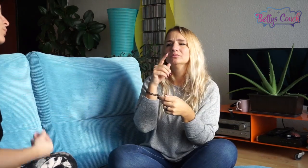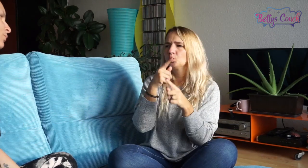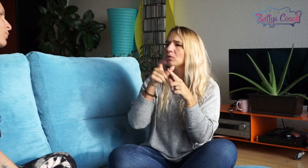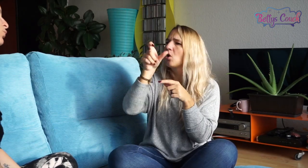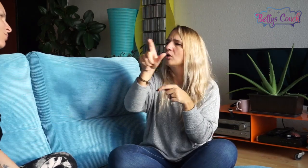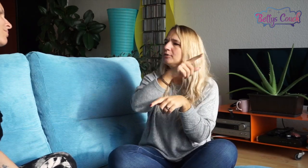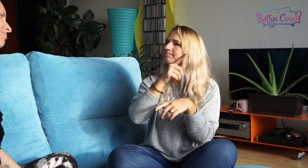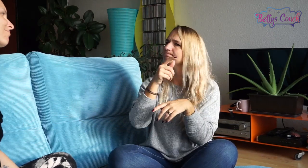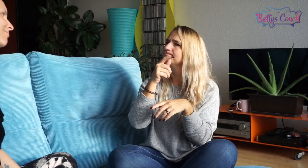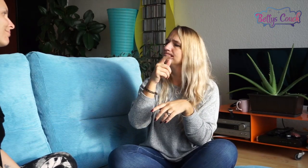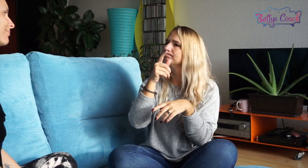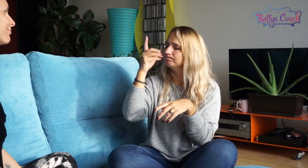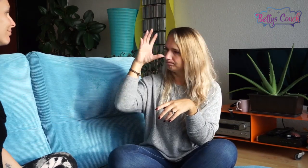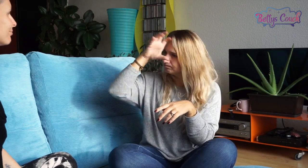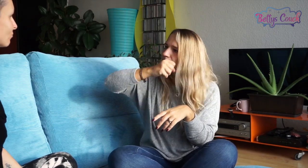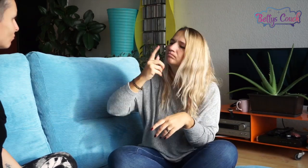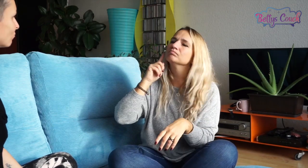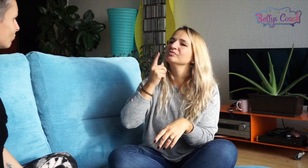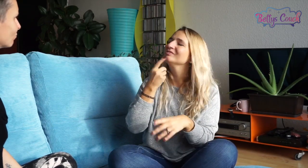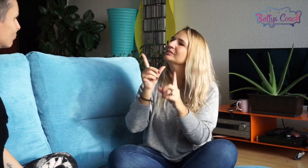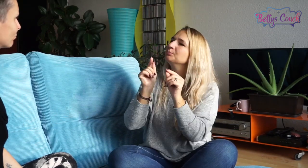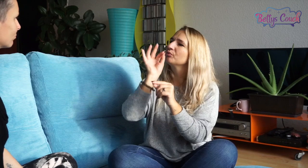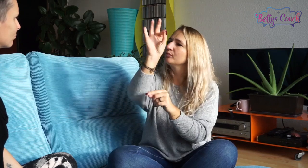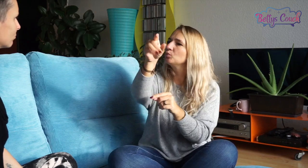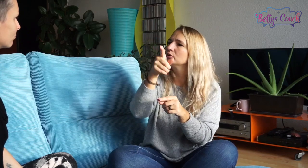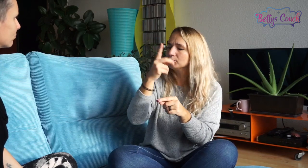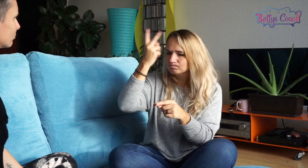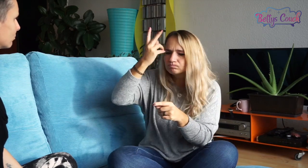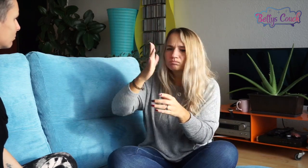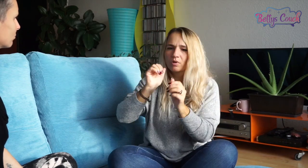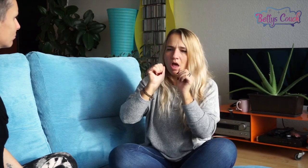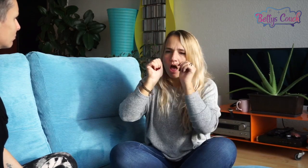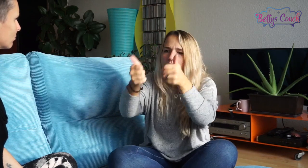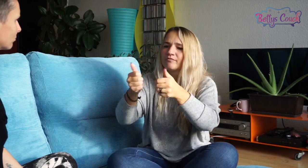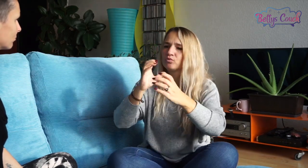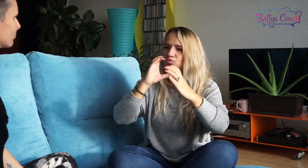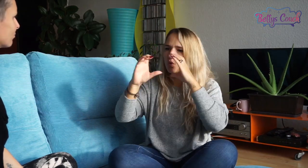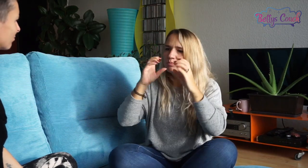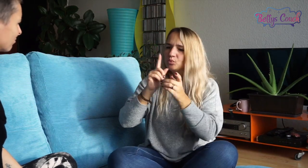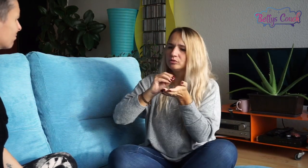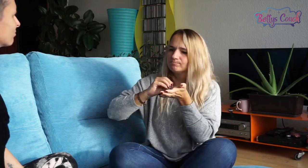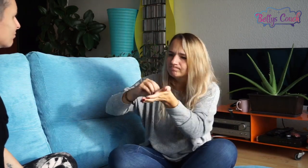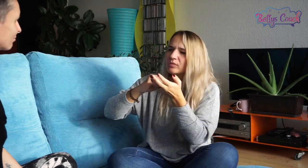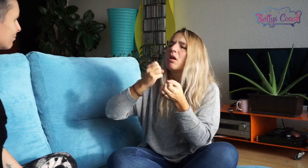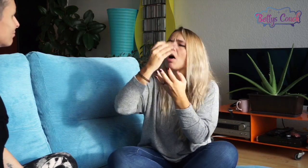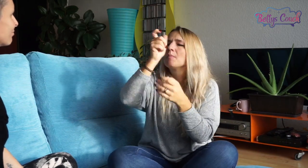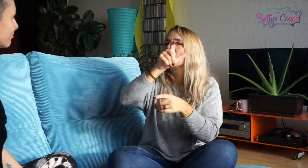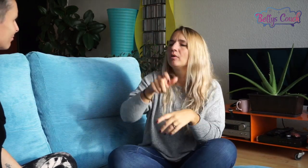What does it mean for others to communicate with me as a deaf woman? For most people it was a matter of course to communicate with me as best as possible.